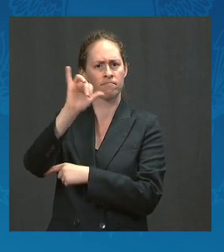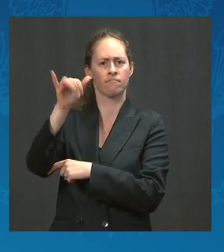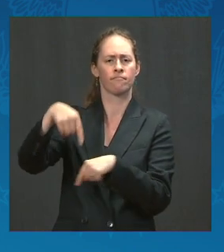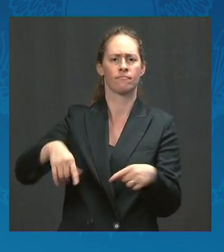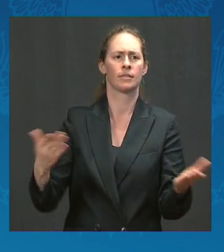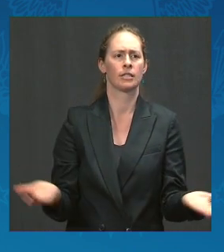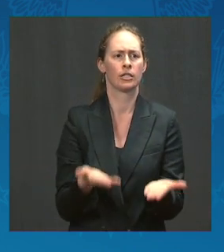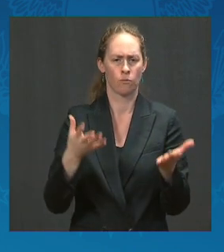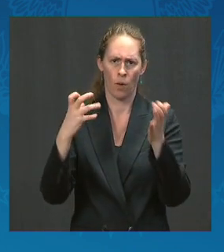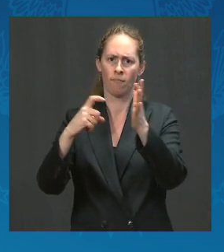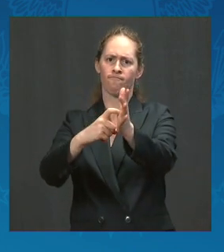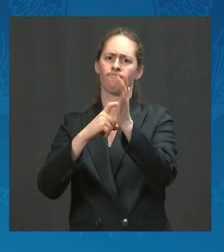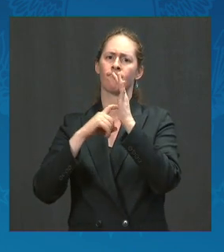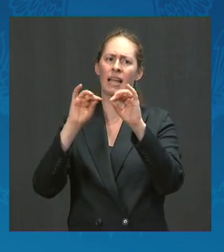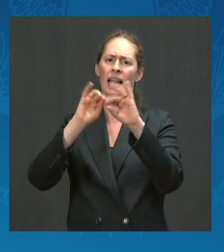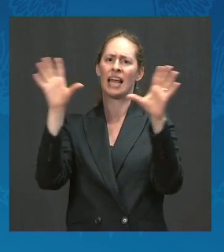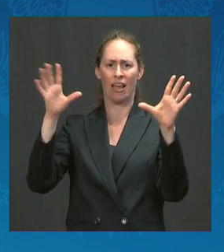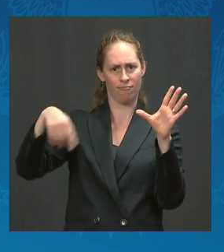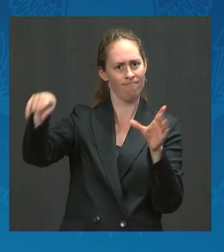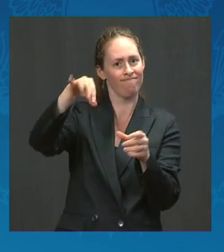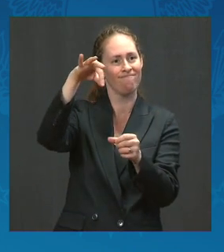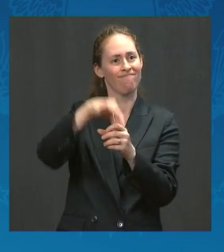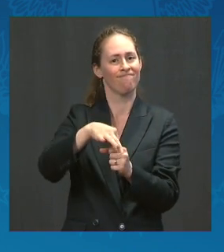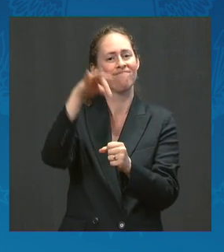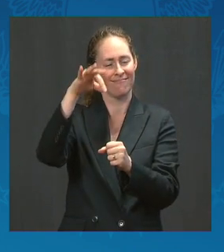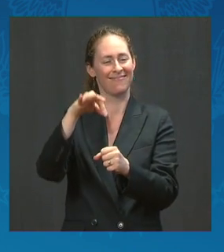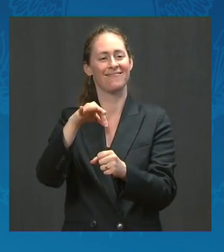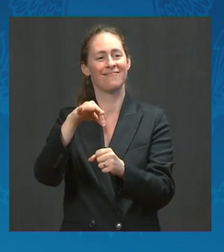And now we have confirmed as an administration